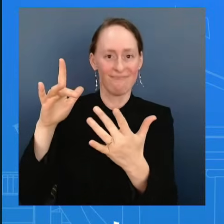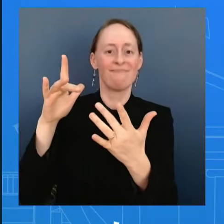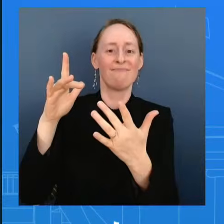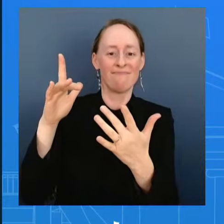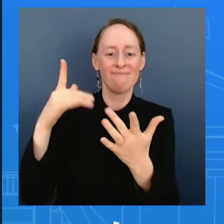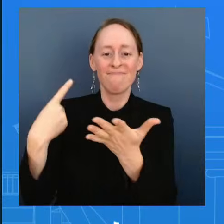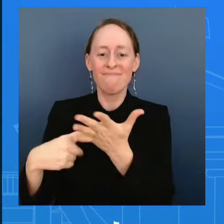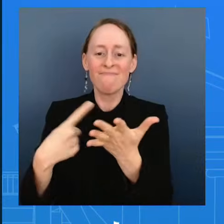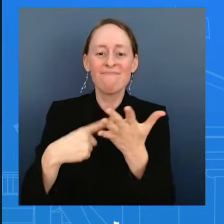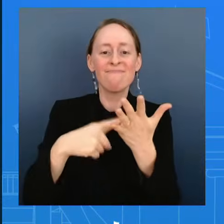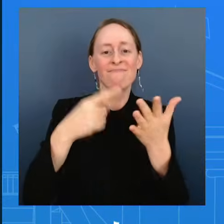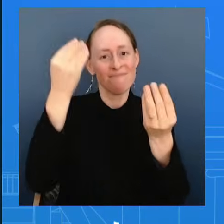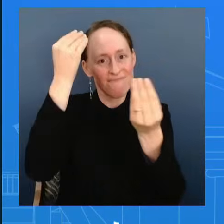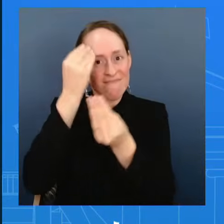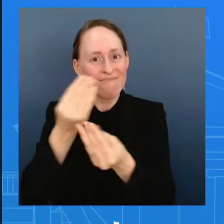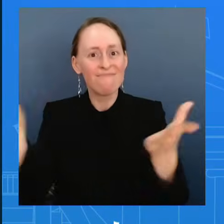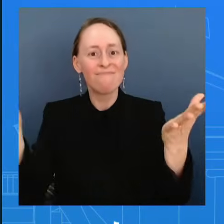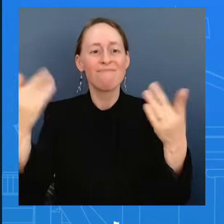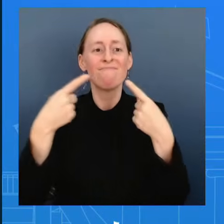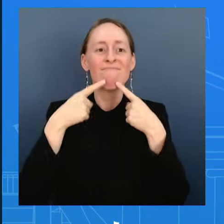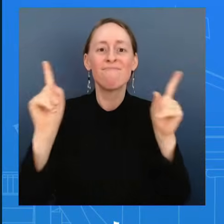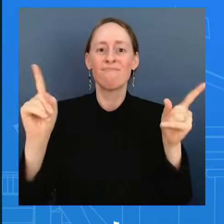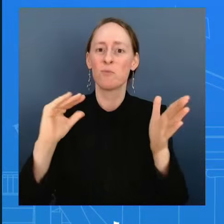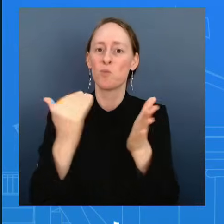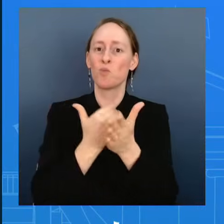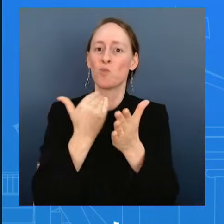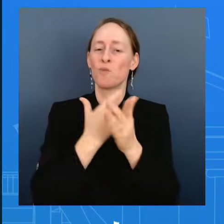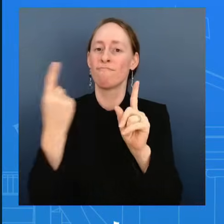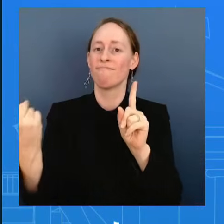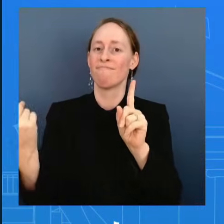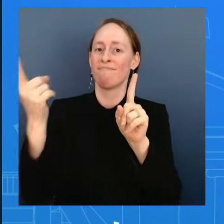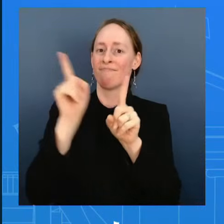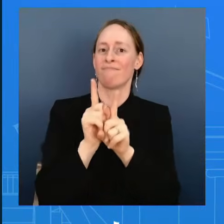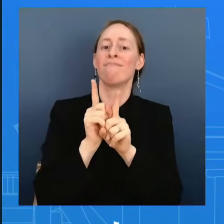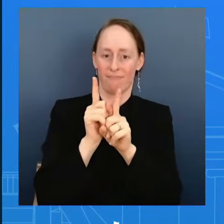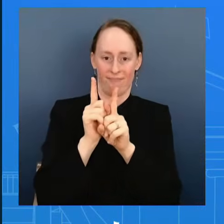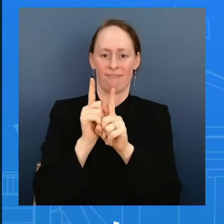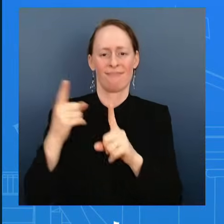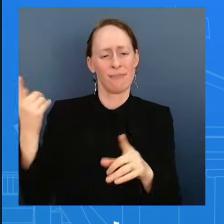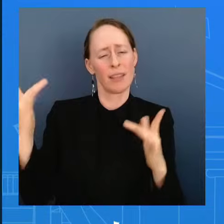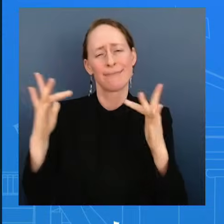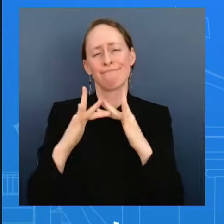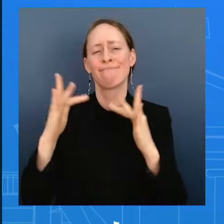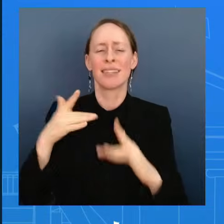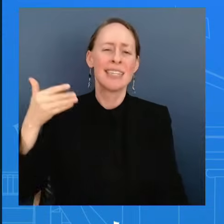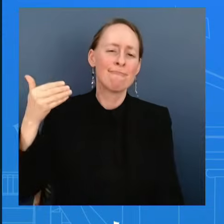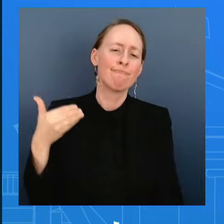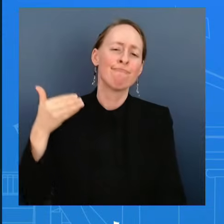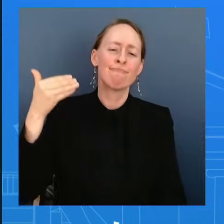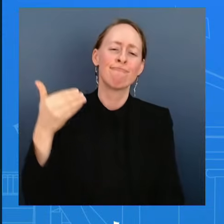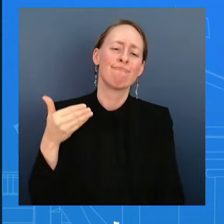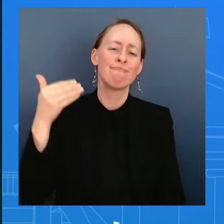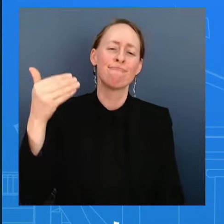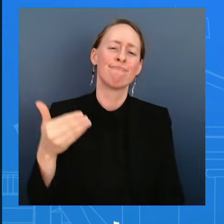And I'm not, certainly, going to comment from here on the messages or our channels. That's not what I'm going to do from here. What I will say is I've --